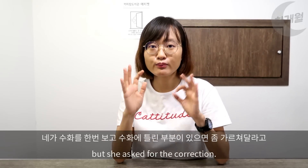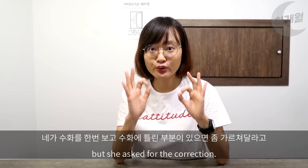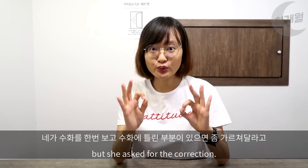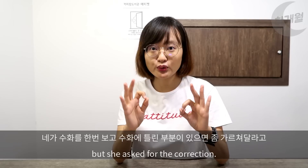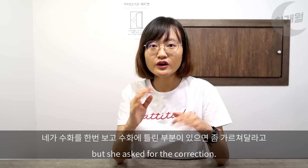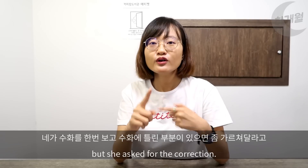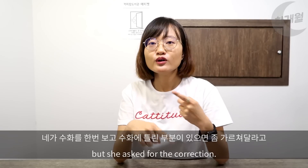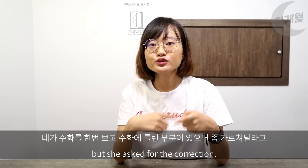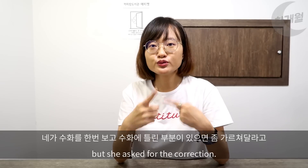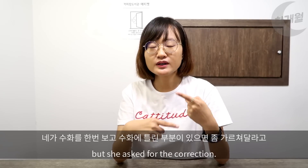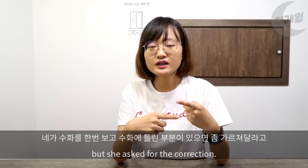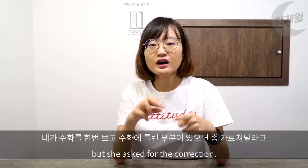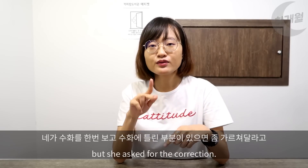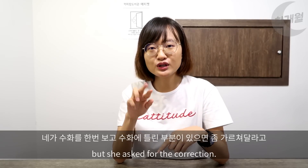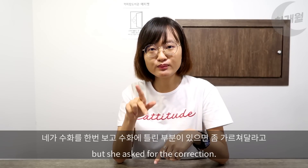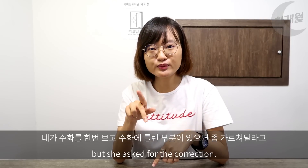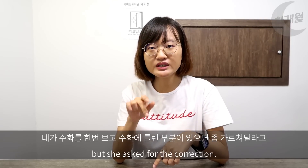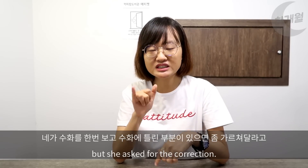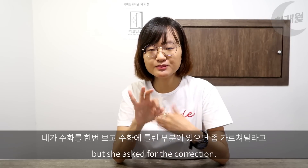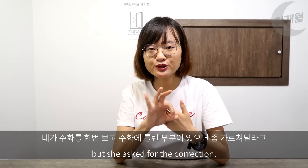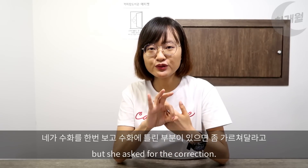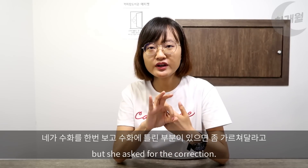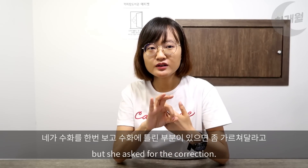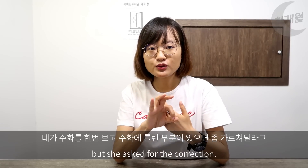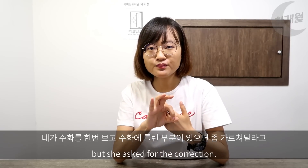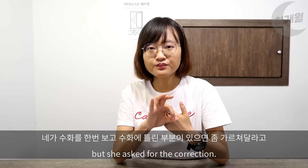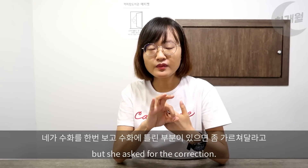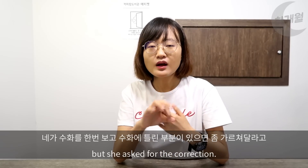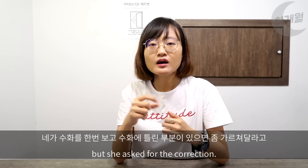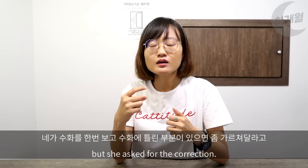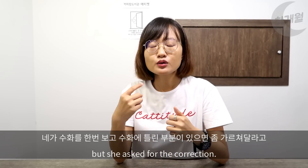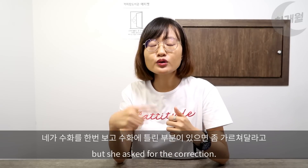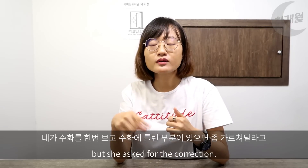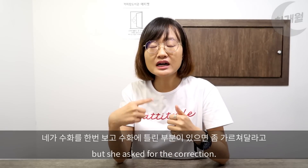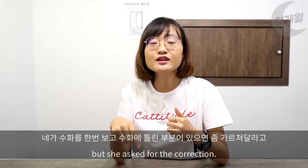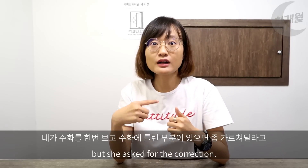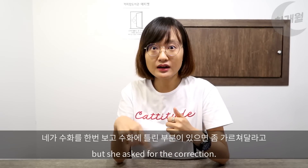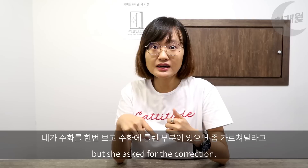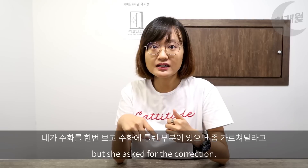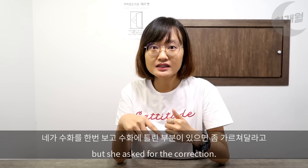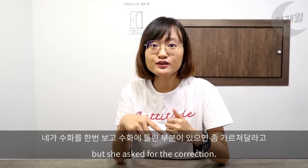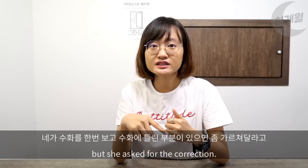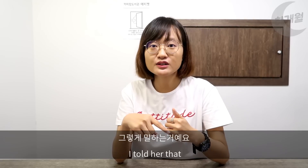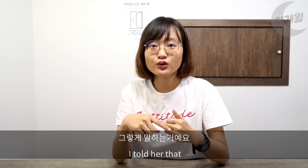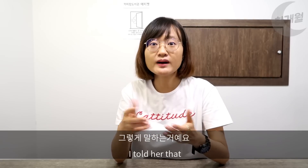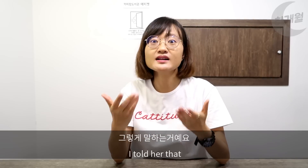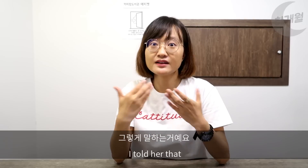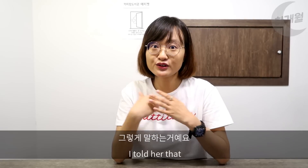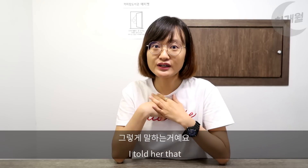but she asked for the correction.